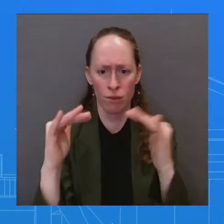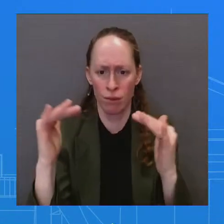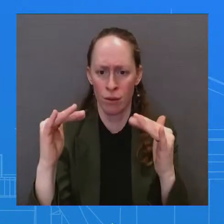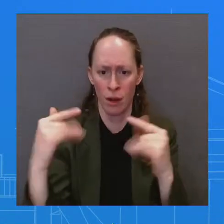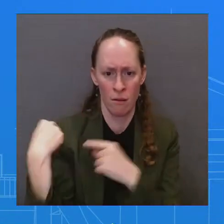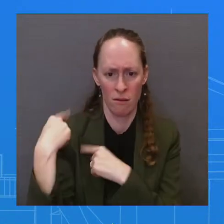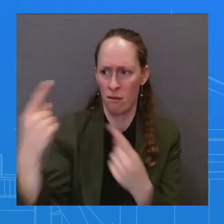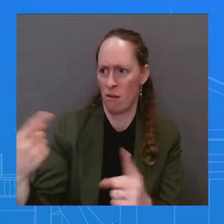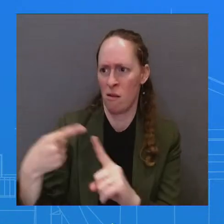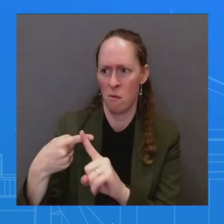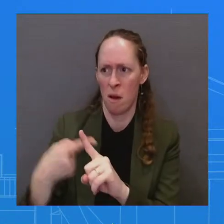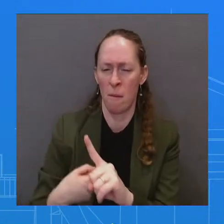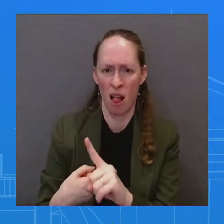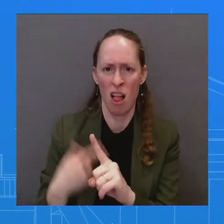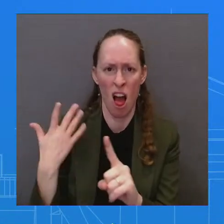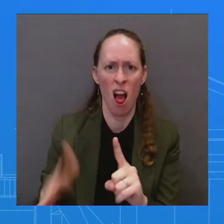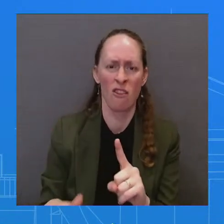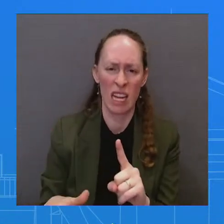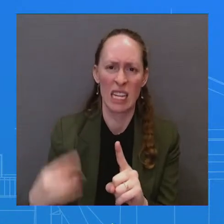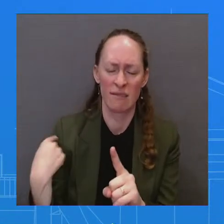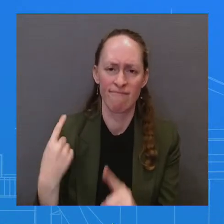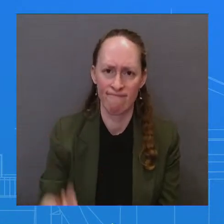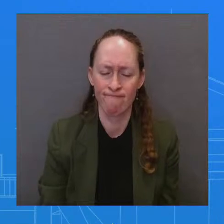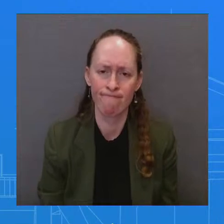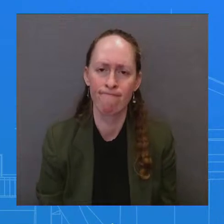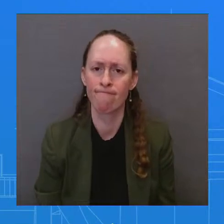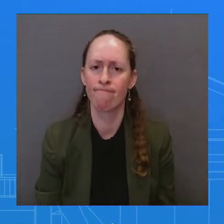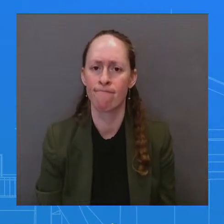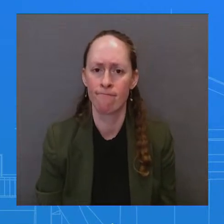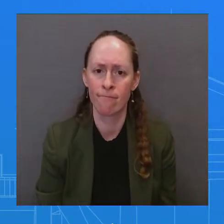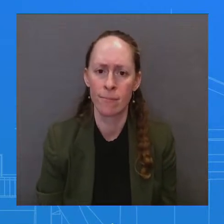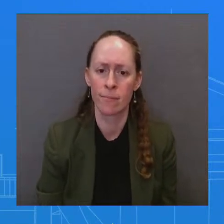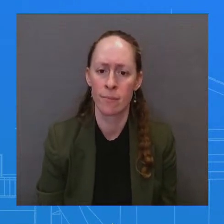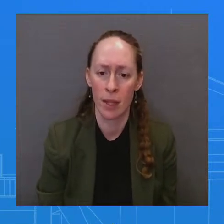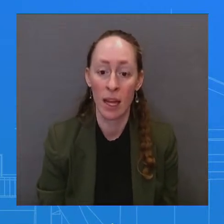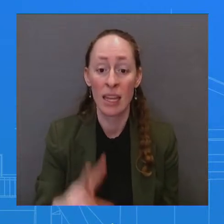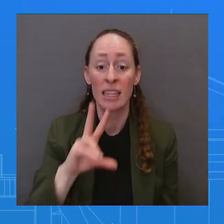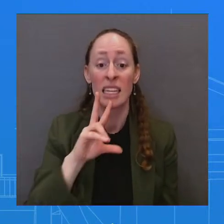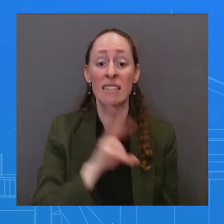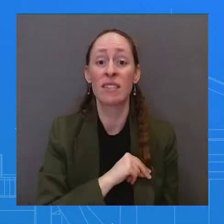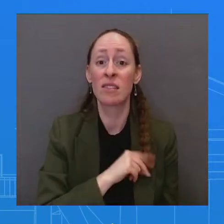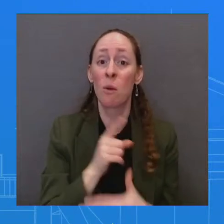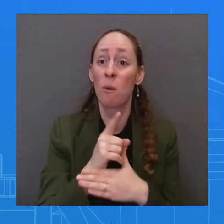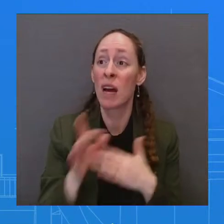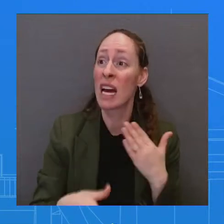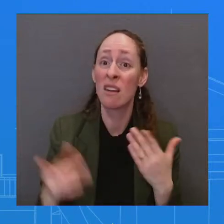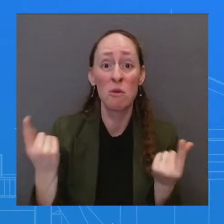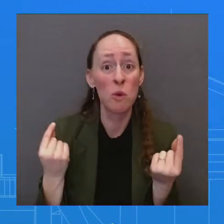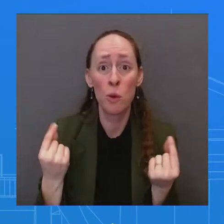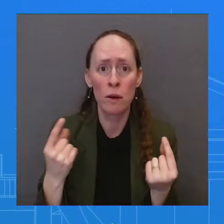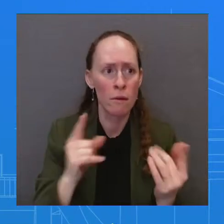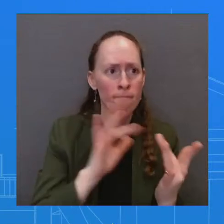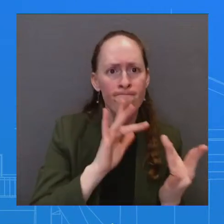over the course of Thanksgiving weekend. And I suspect that he'll continue to work the phones in coming days. Without question.